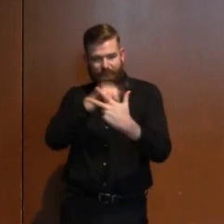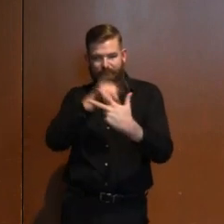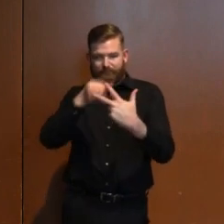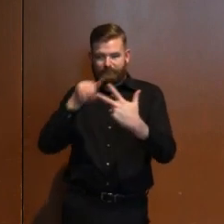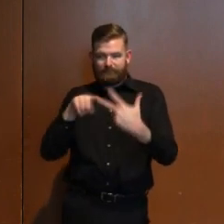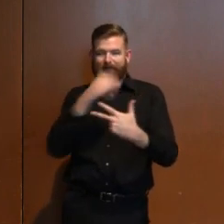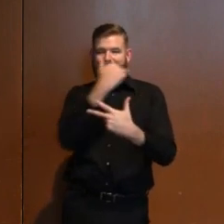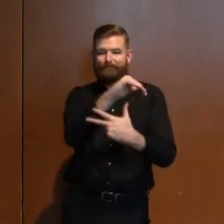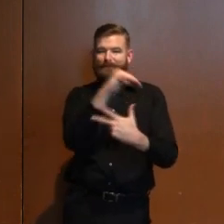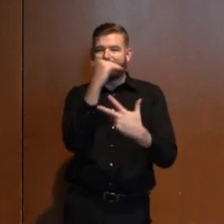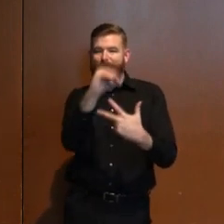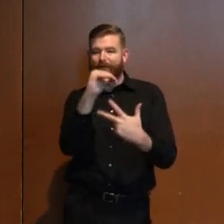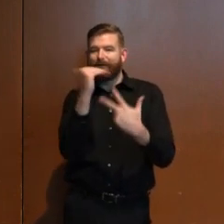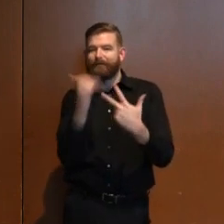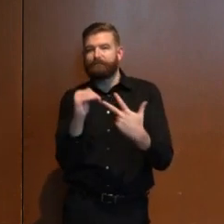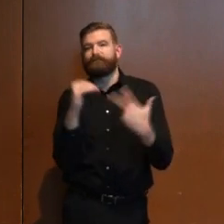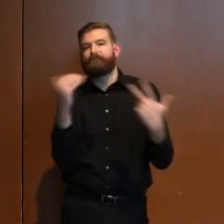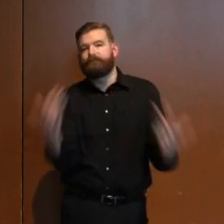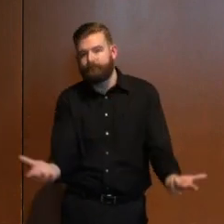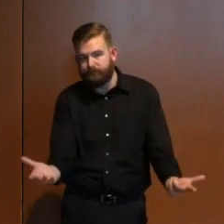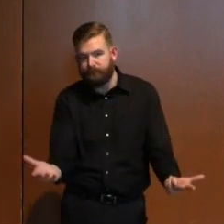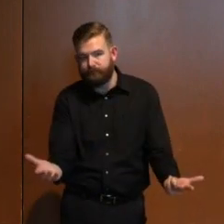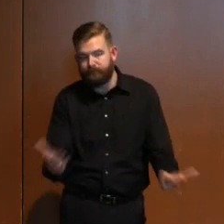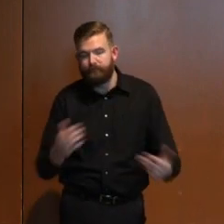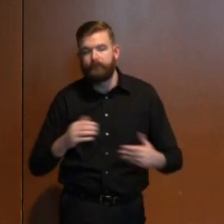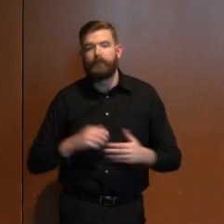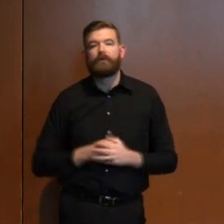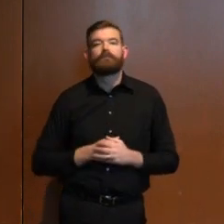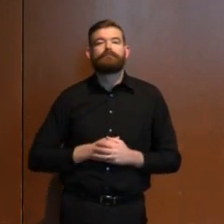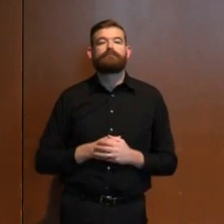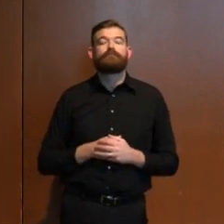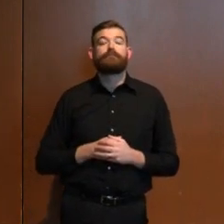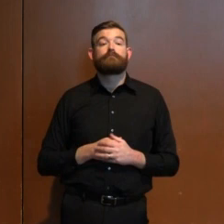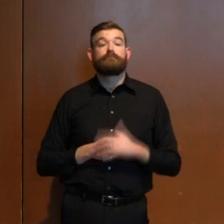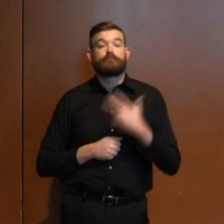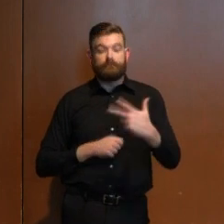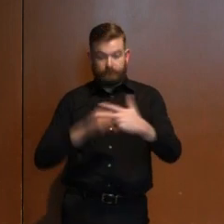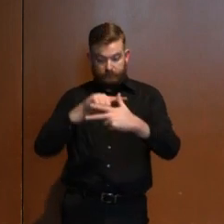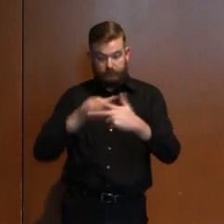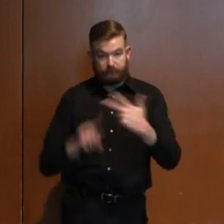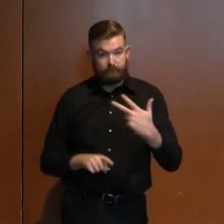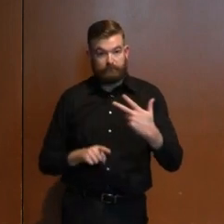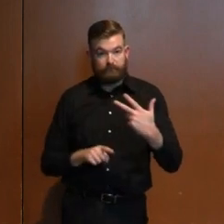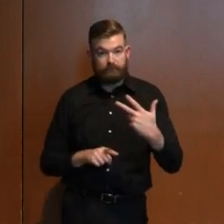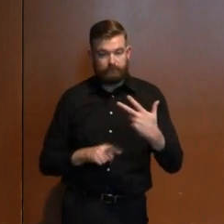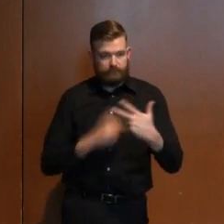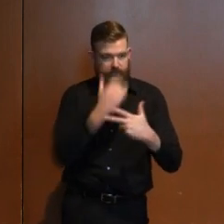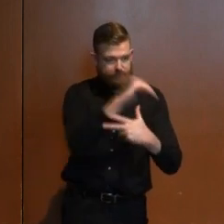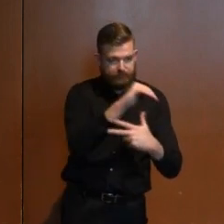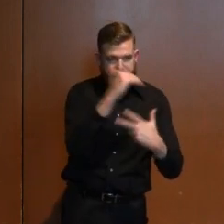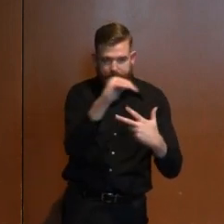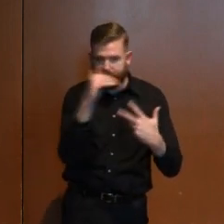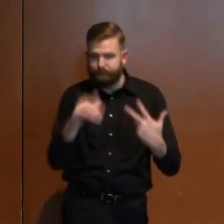AND BODIES HEALTH CARE WORKERS TO ACTUALLY BE THERE DOING THAT. SO THERE'S TWO TENSIONS.